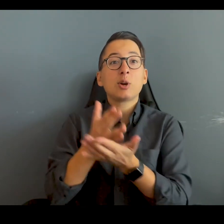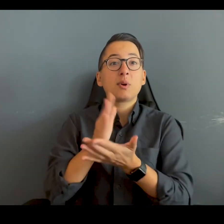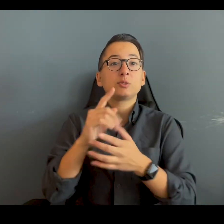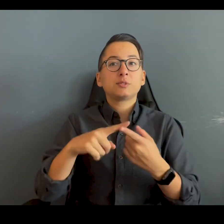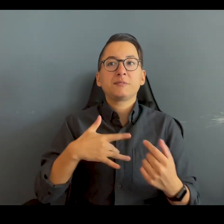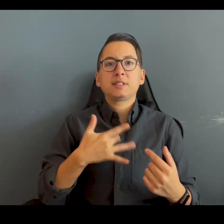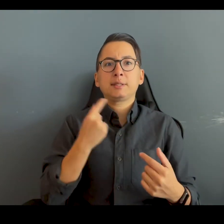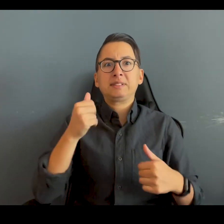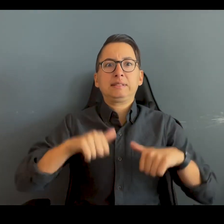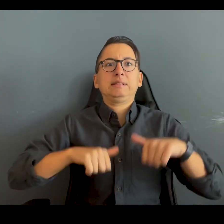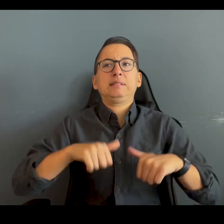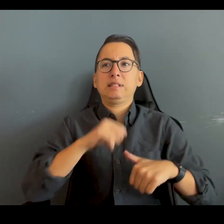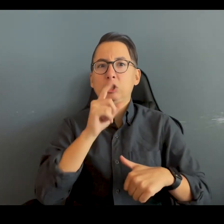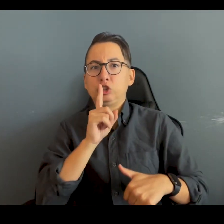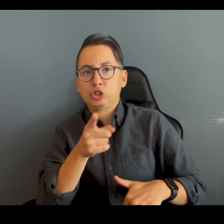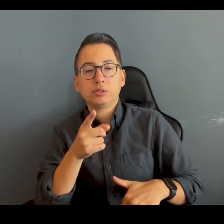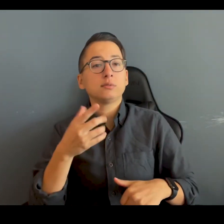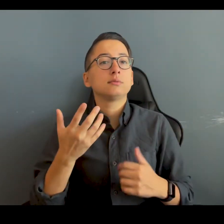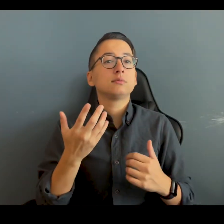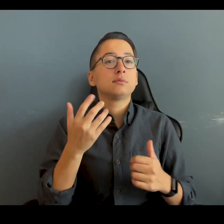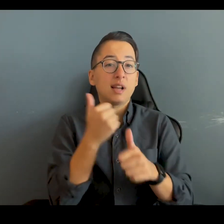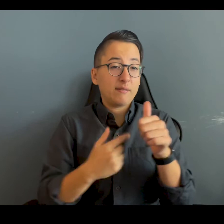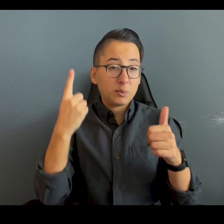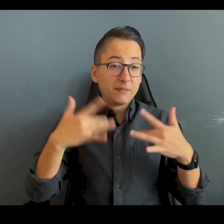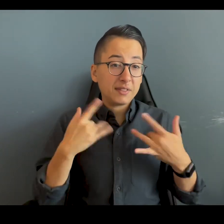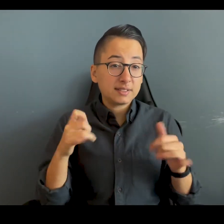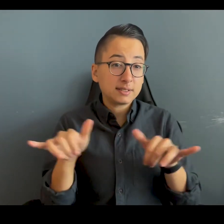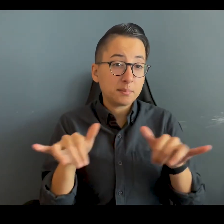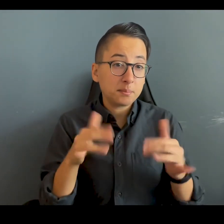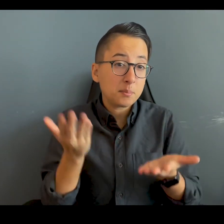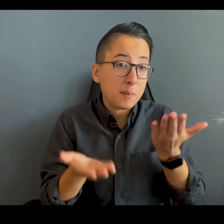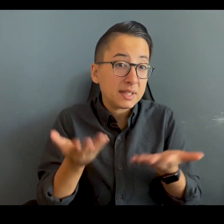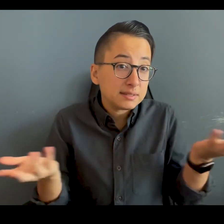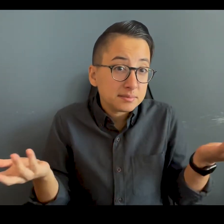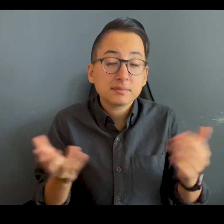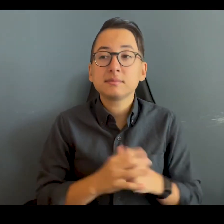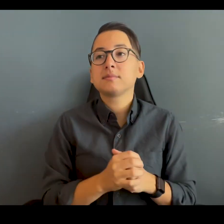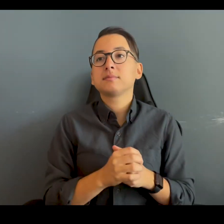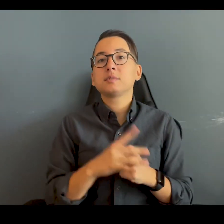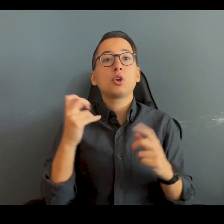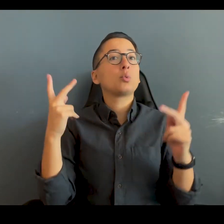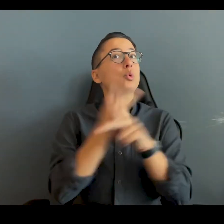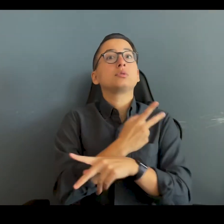It’s also ok to feel unsure and doubtful, but everyone probably feels the same thing